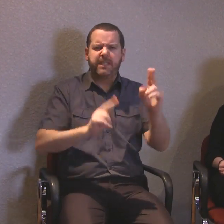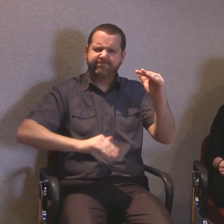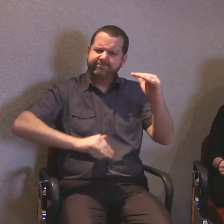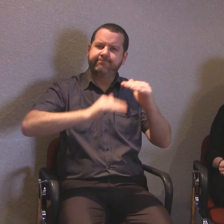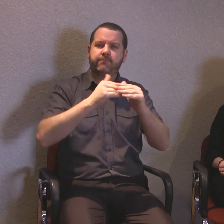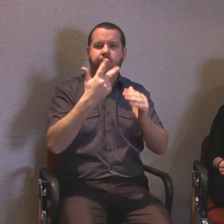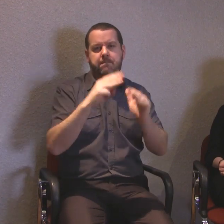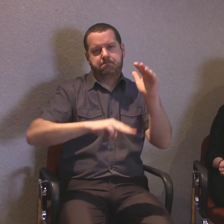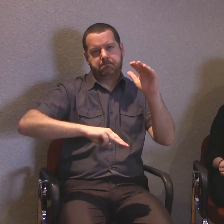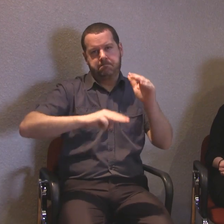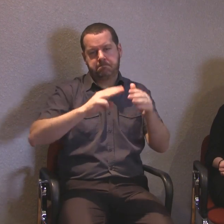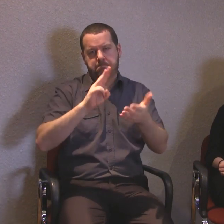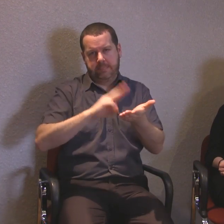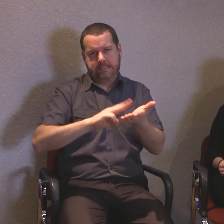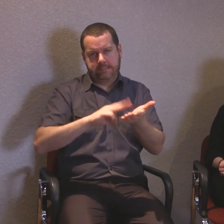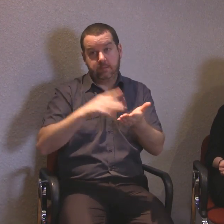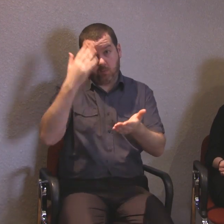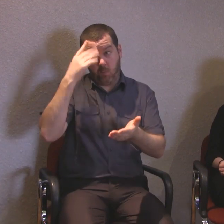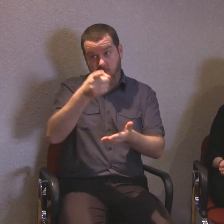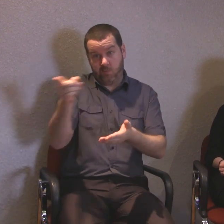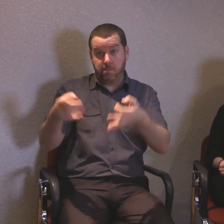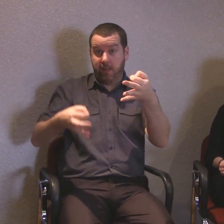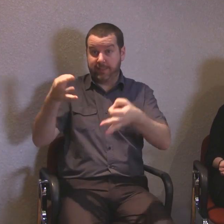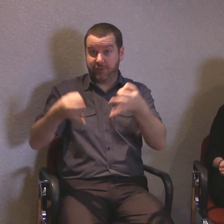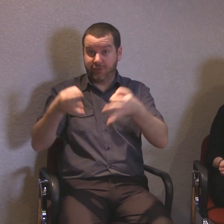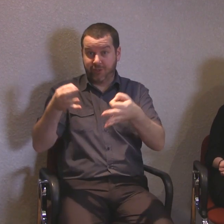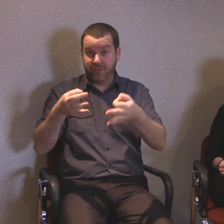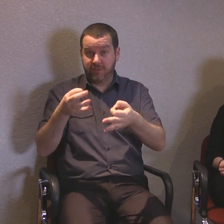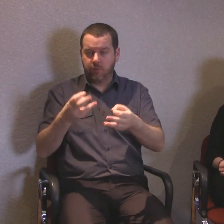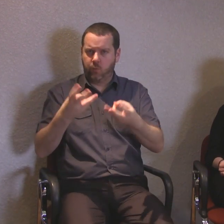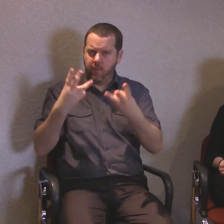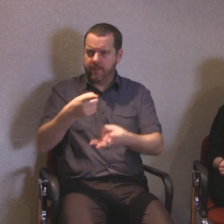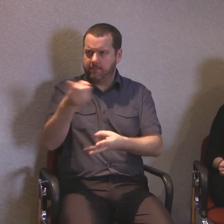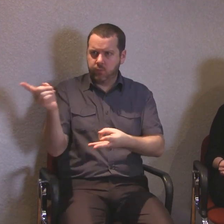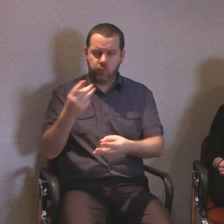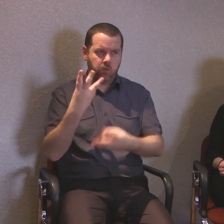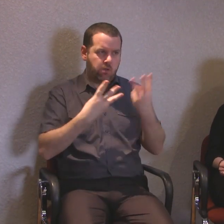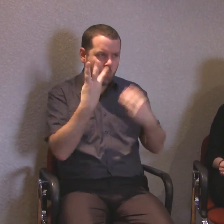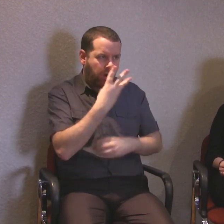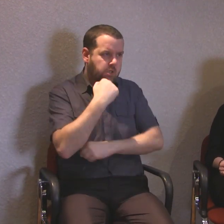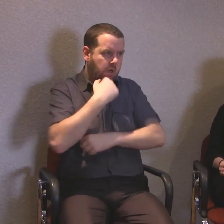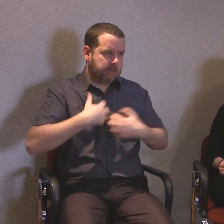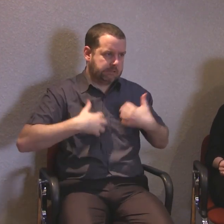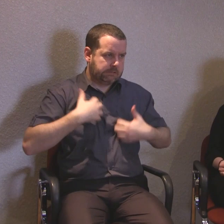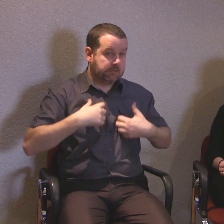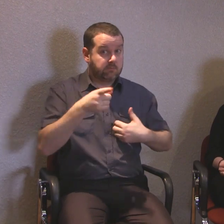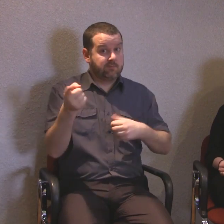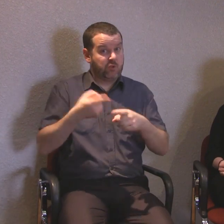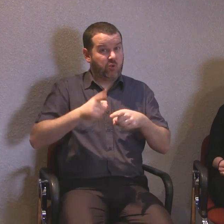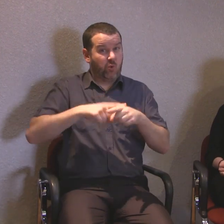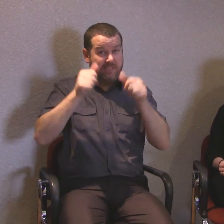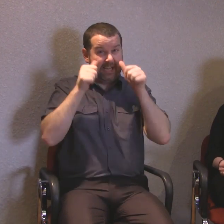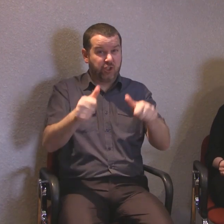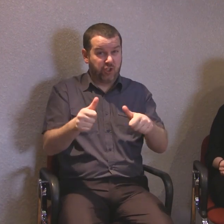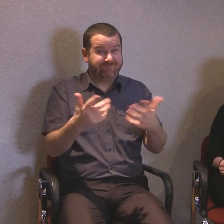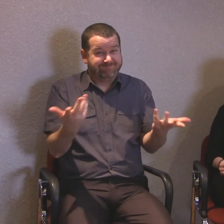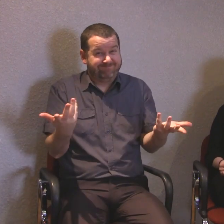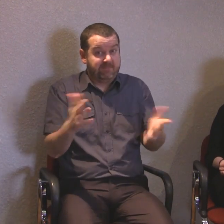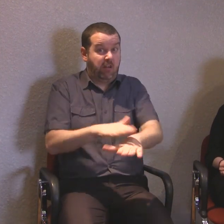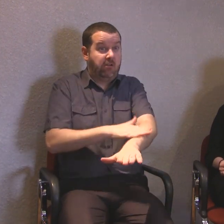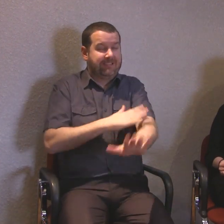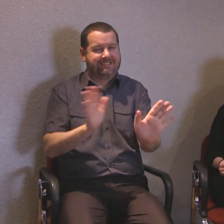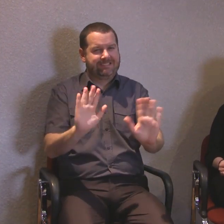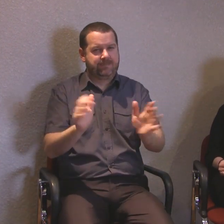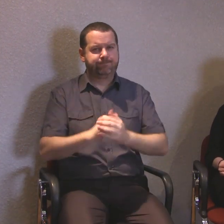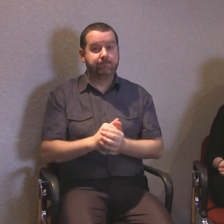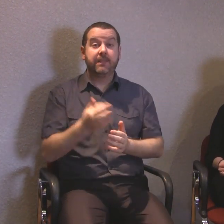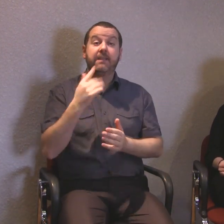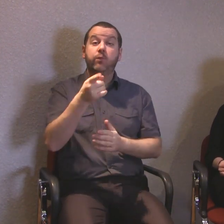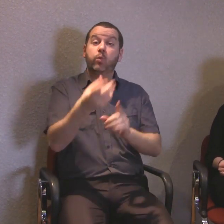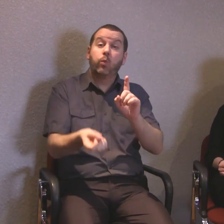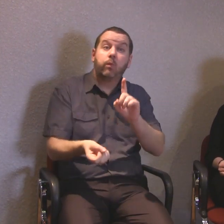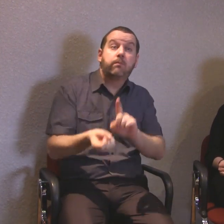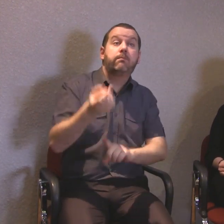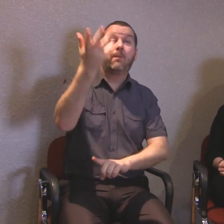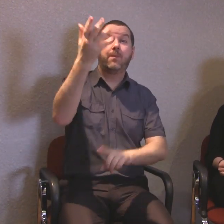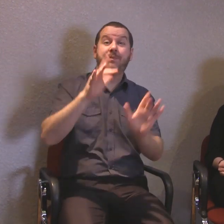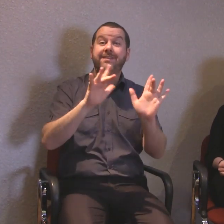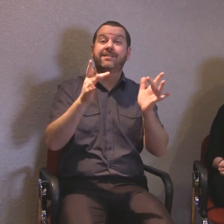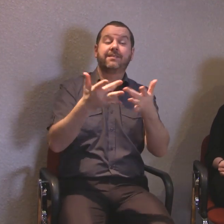If you are deaf and upload a blog or video we will apply subtitles